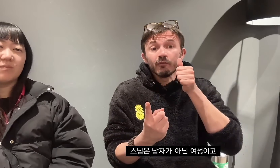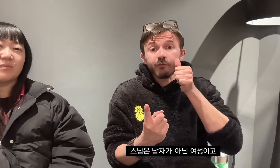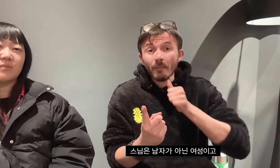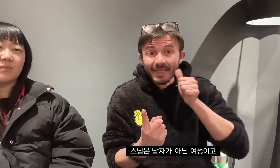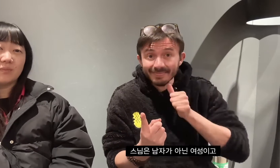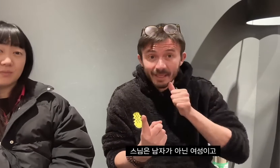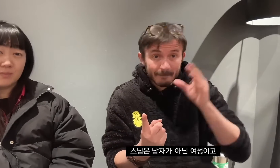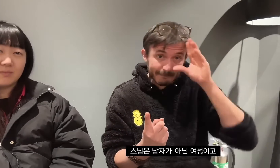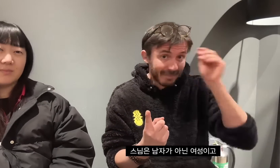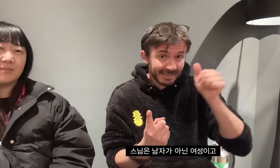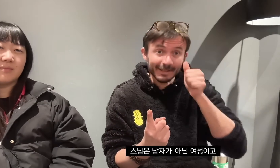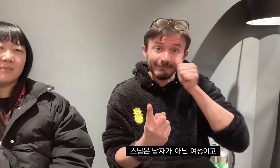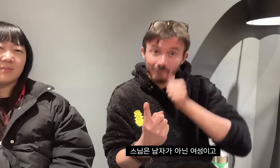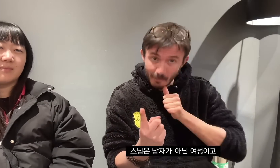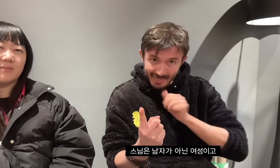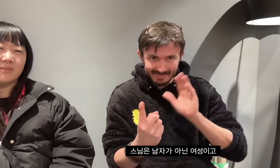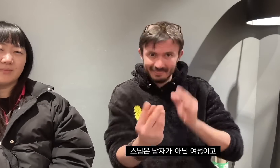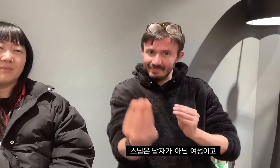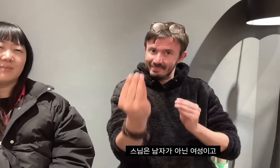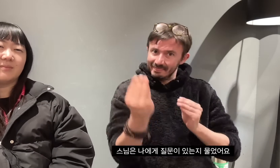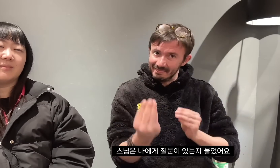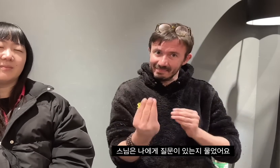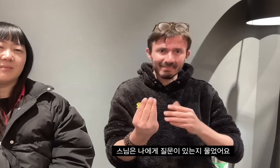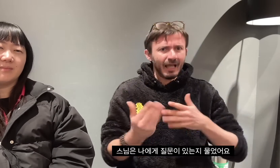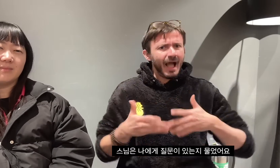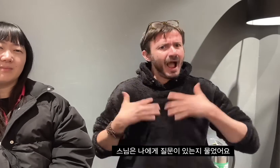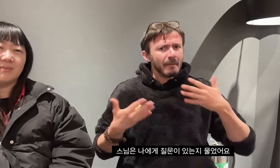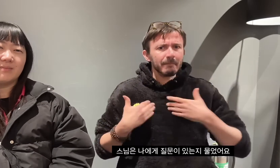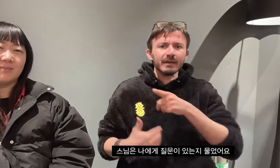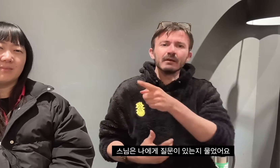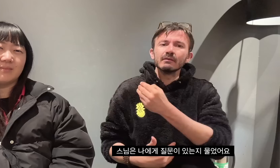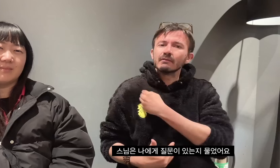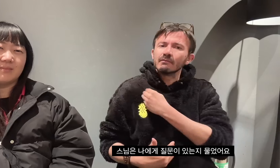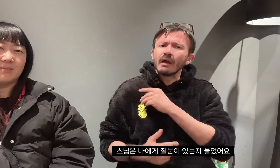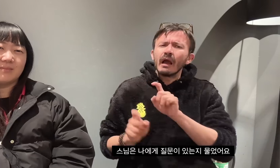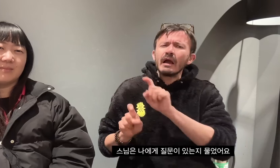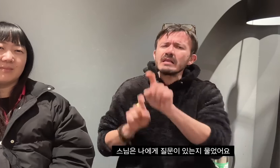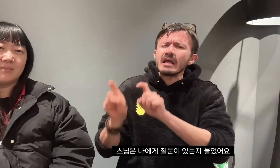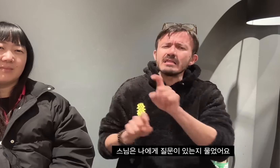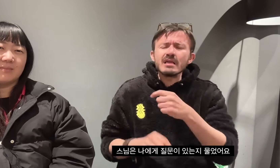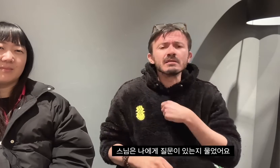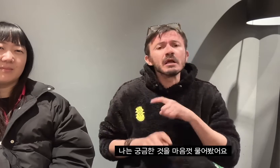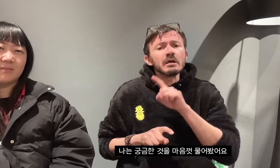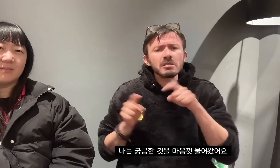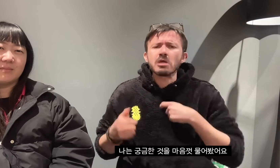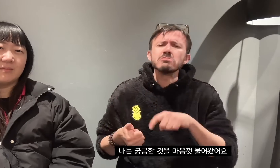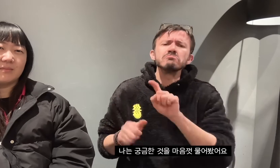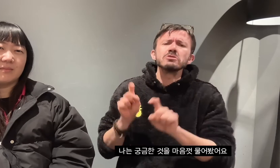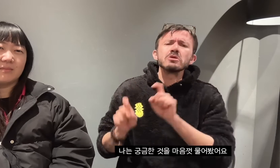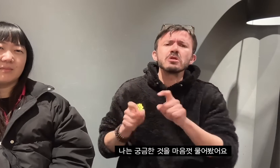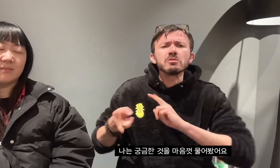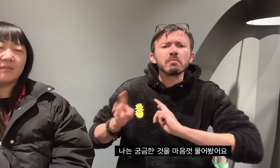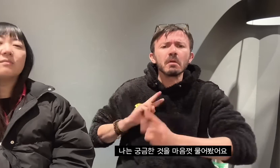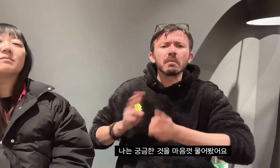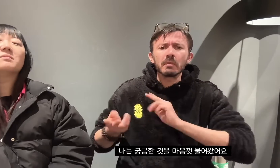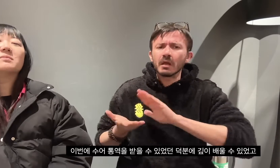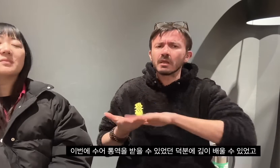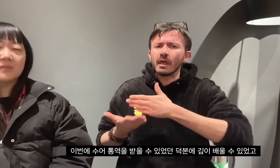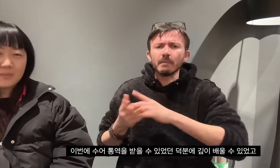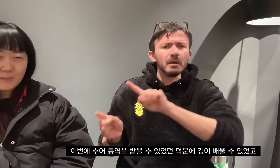The monk is a woman, not a man, and she asked me if I had any questions. I asked a question.